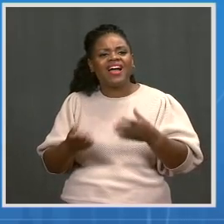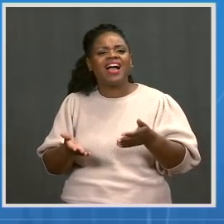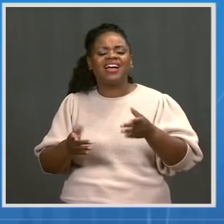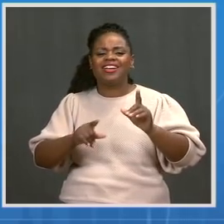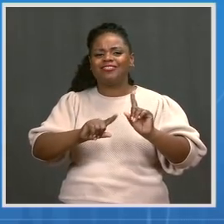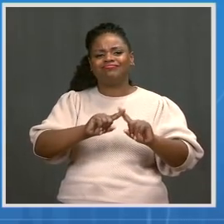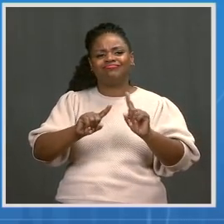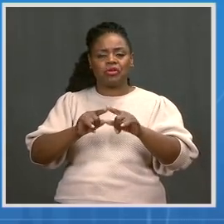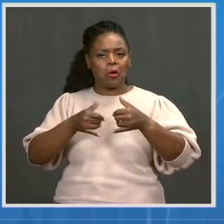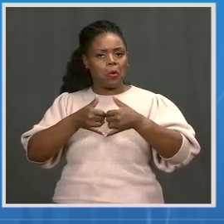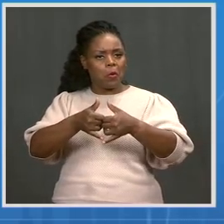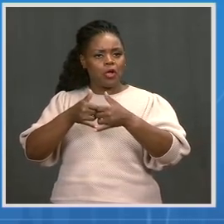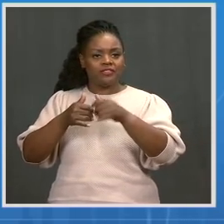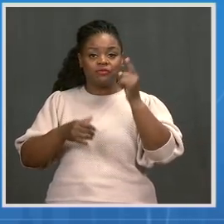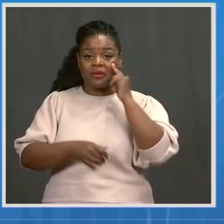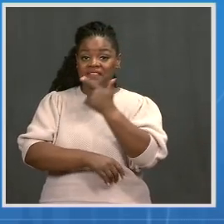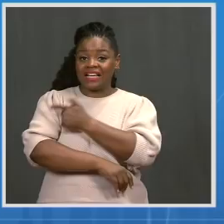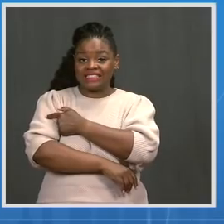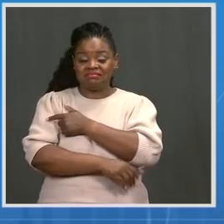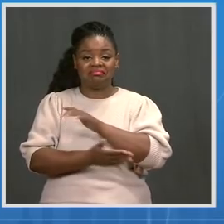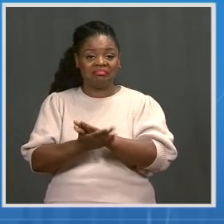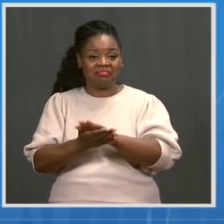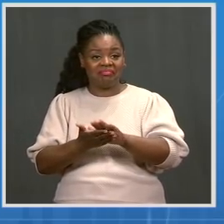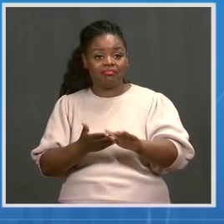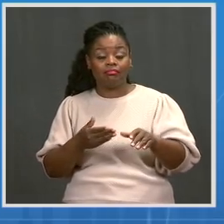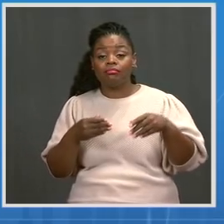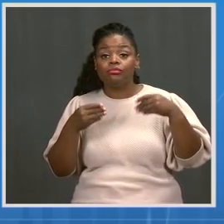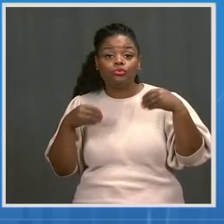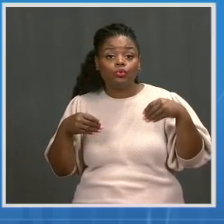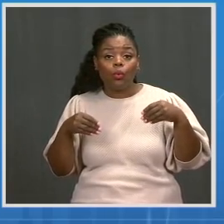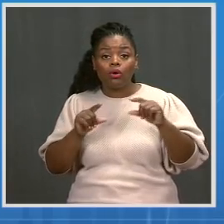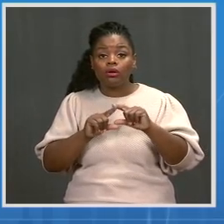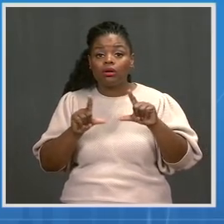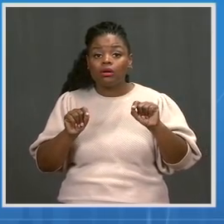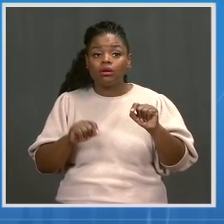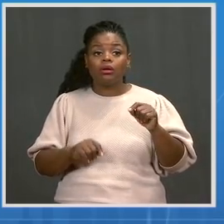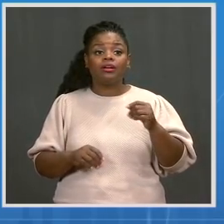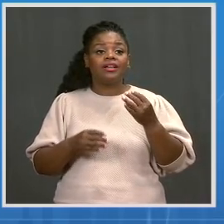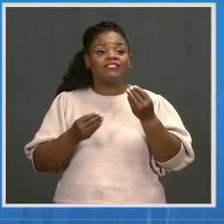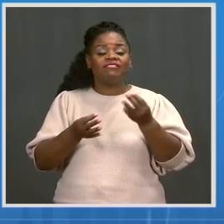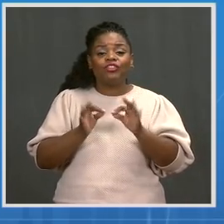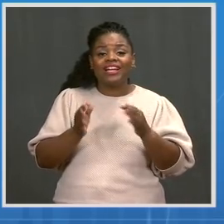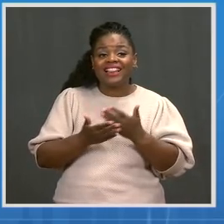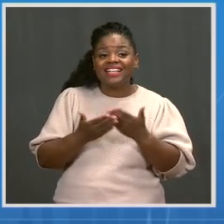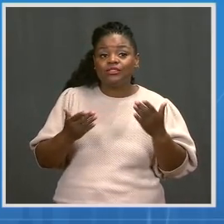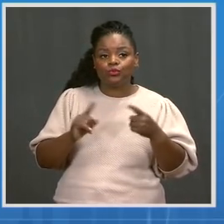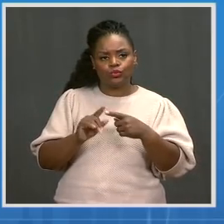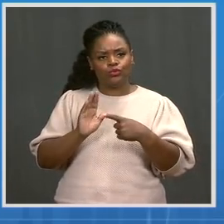It includes stores that are now offering free items when a customer shows their vaccination cards. And, as of today,